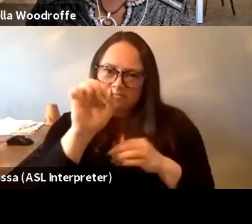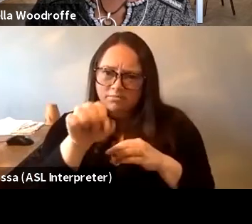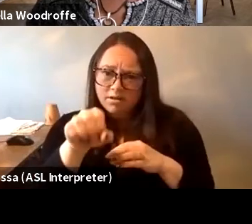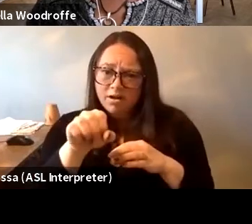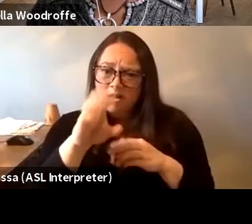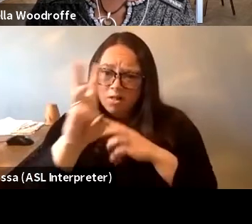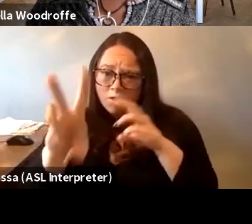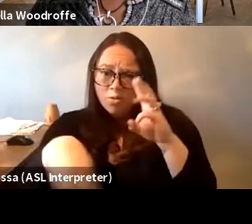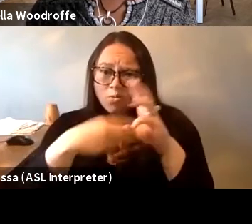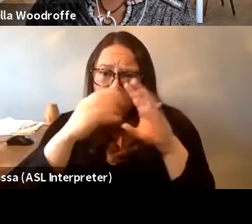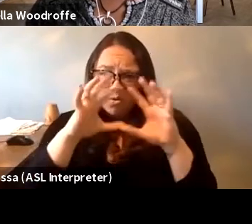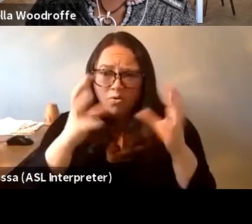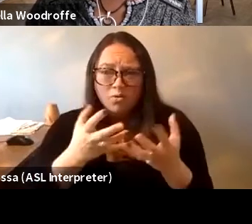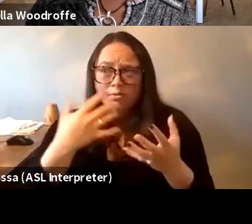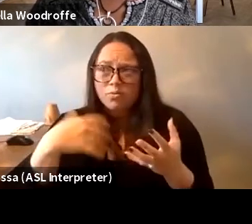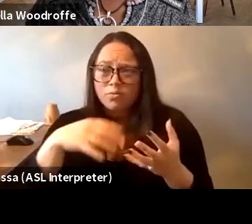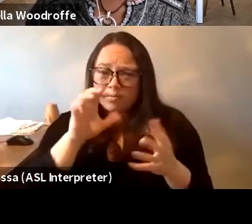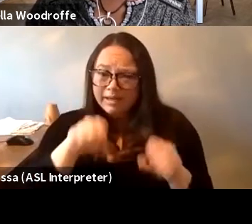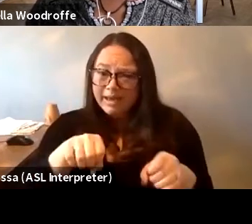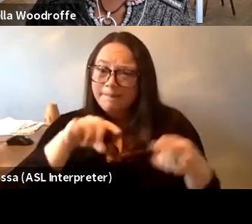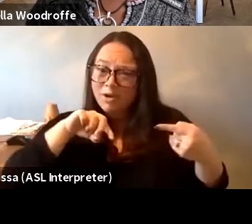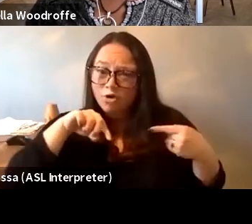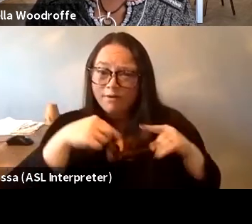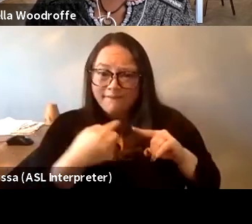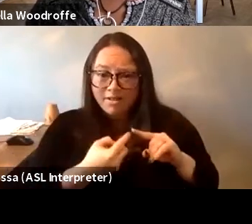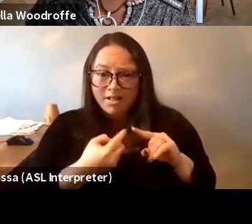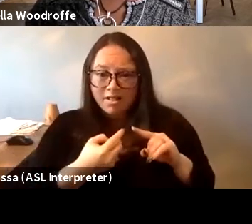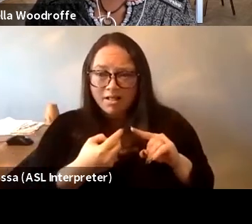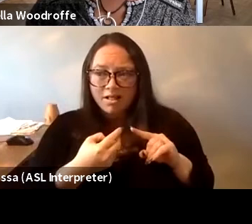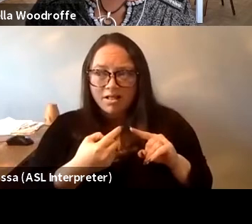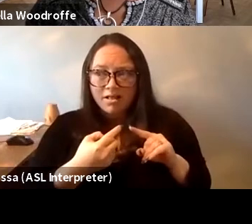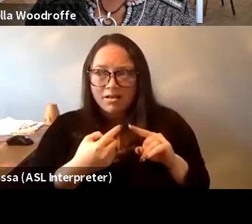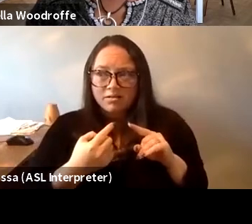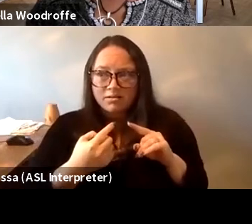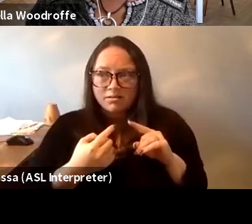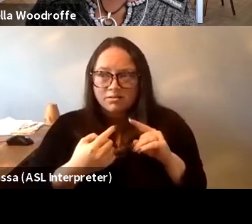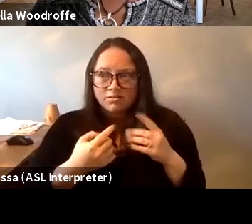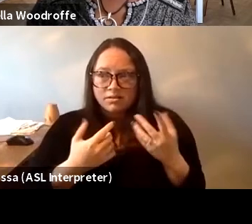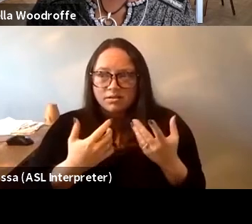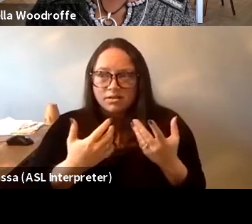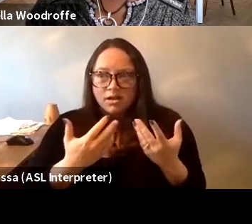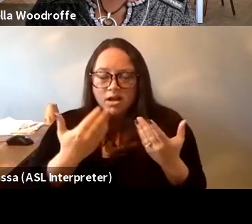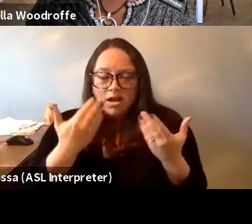helpful. Without even I do, I don't know, it's the not